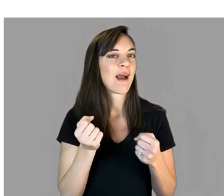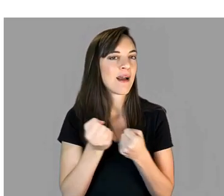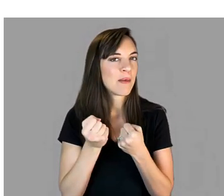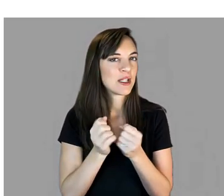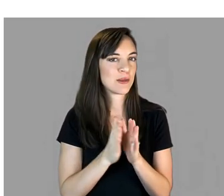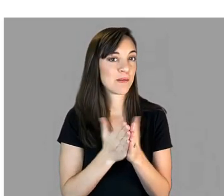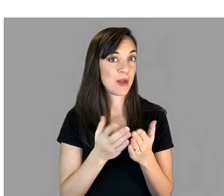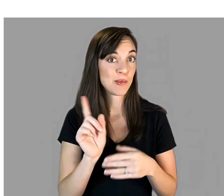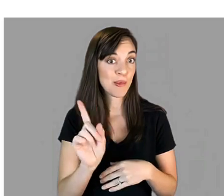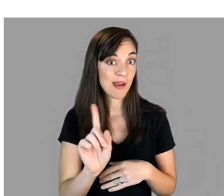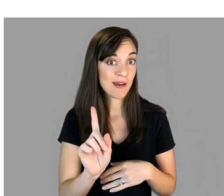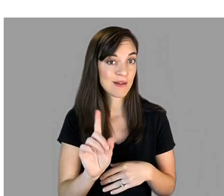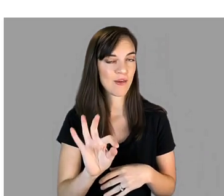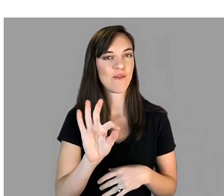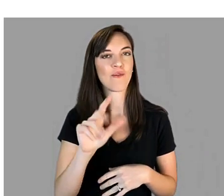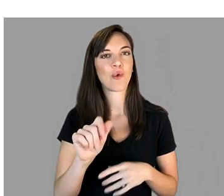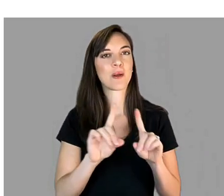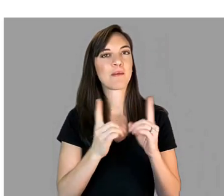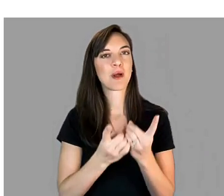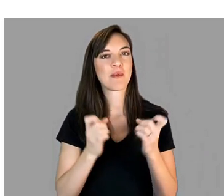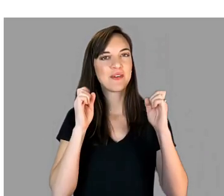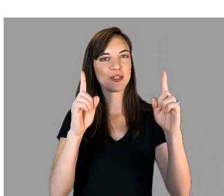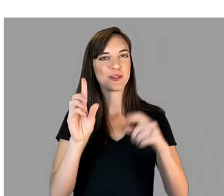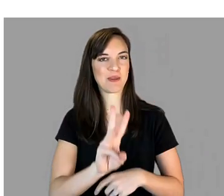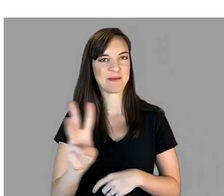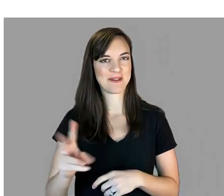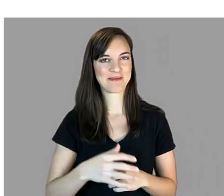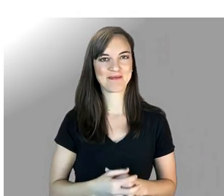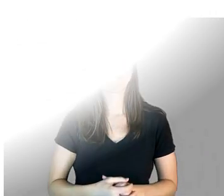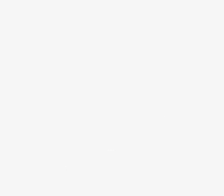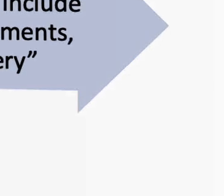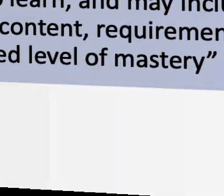Accommodations Manual on the Florida Department of Education website.